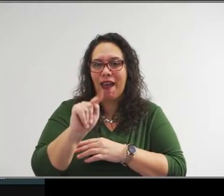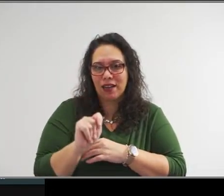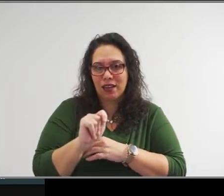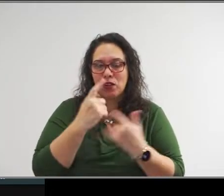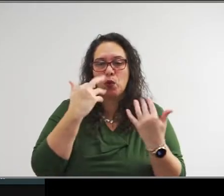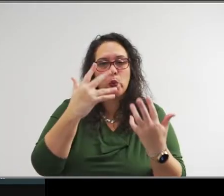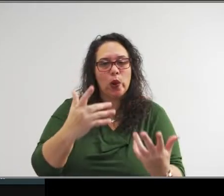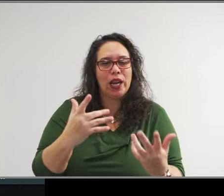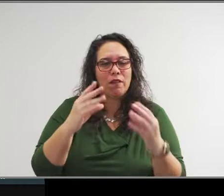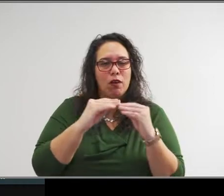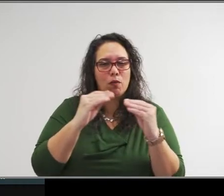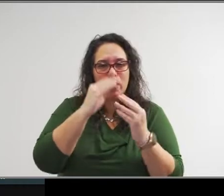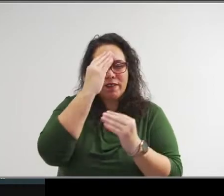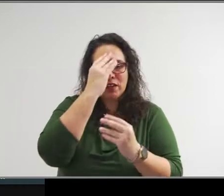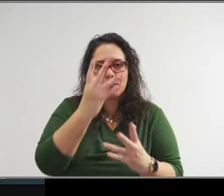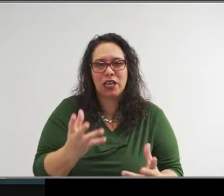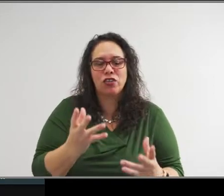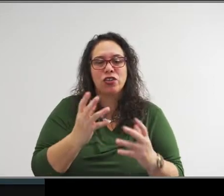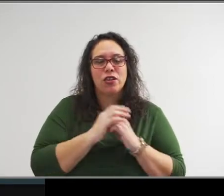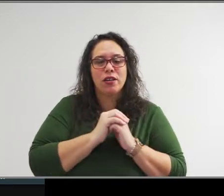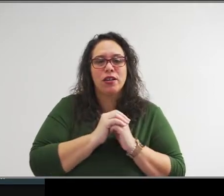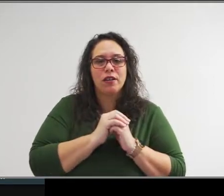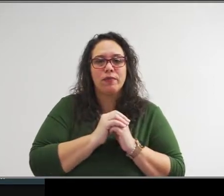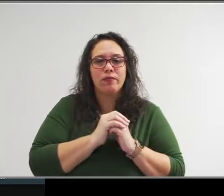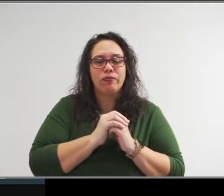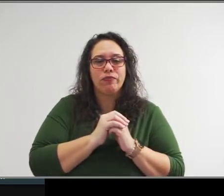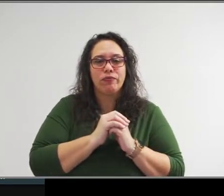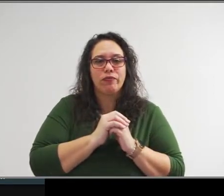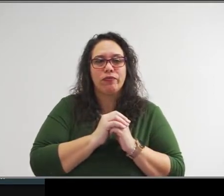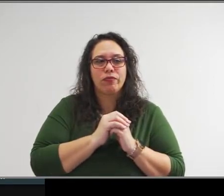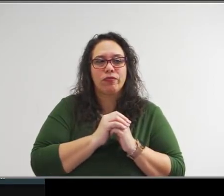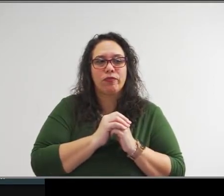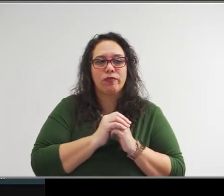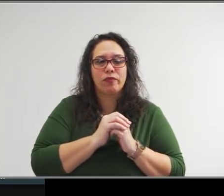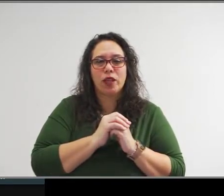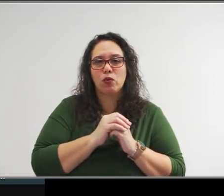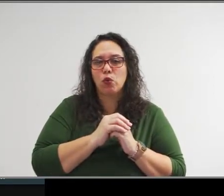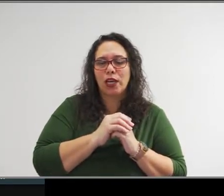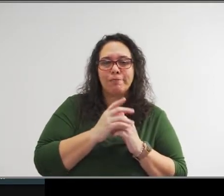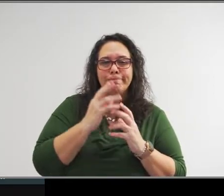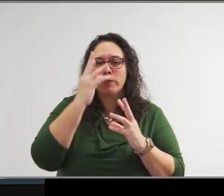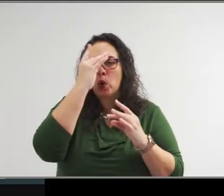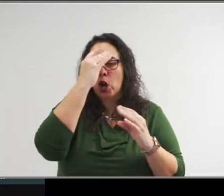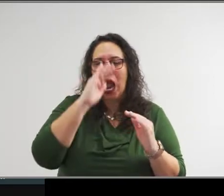regarding expenditure timeframes, amounts and how we're gonna be able to spend those funds,